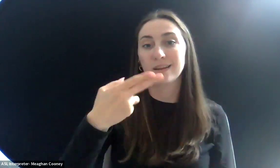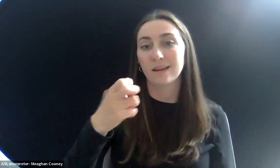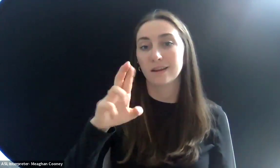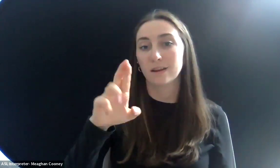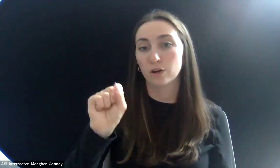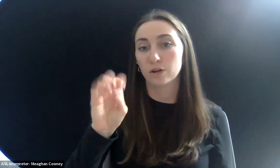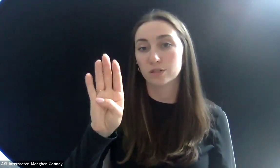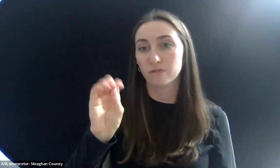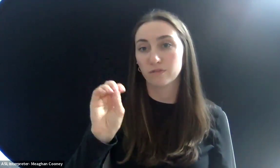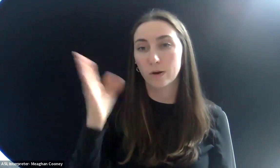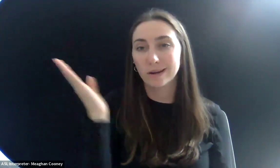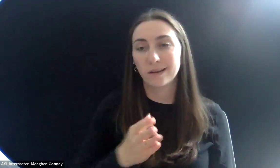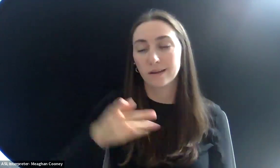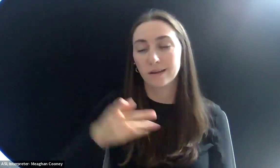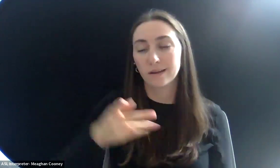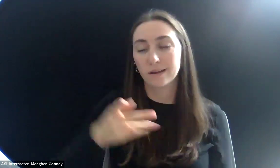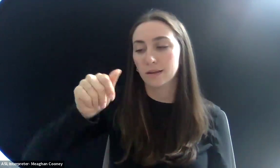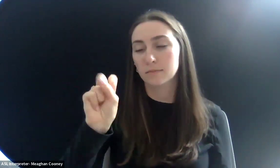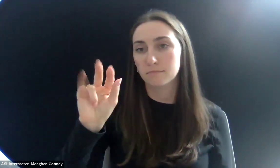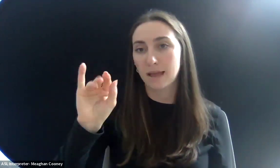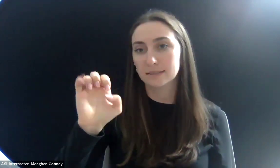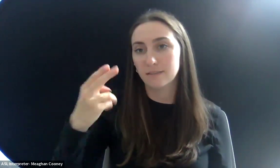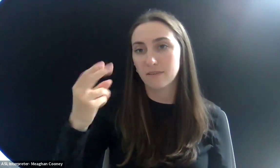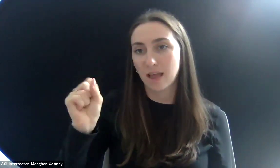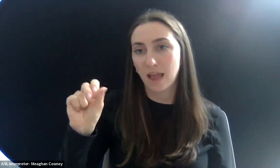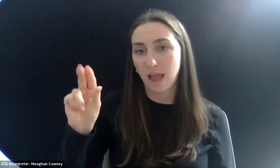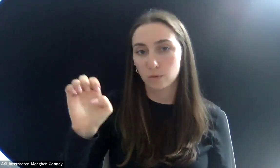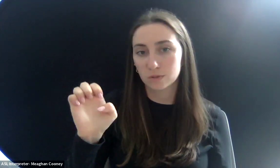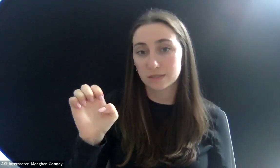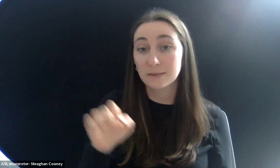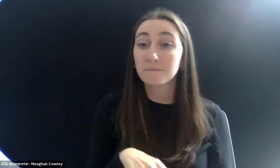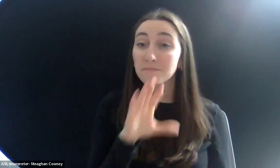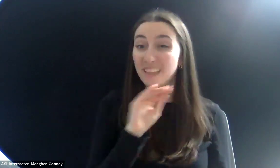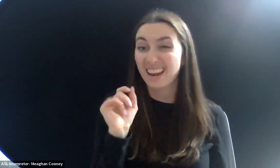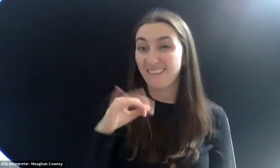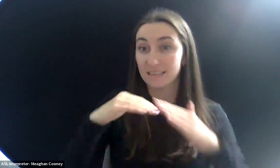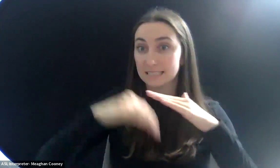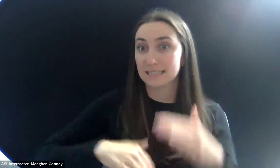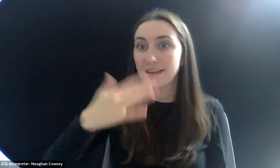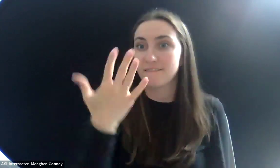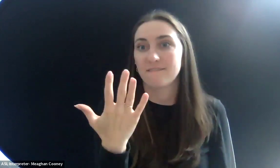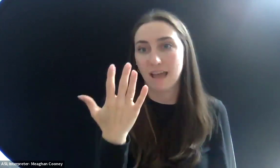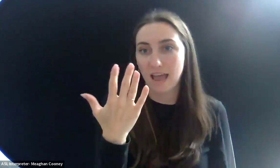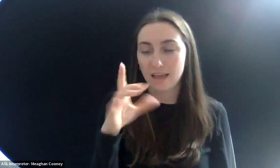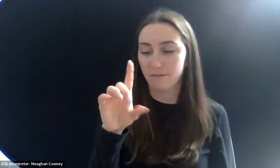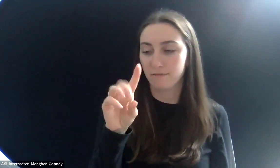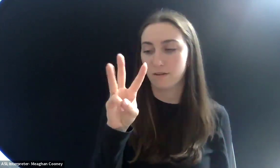If it's five units or more, I'm sorry if it's I should say if it's less than five dwelling units, so one through 4 HERS 40